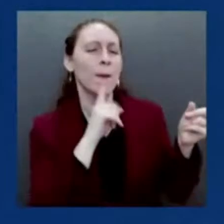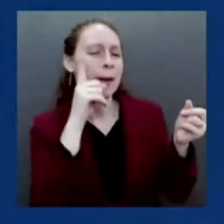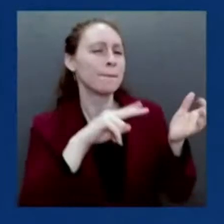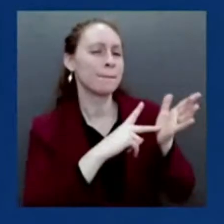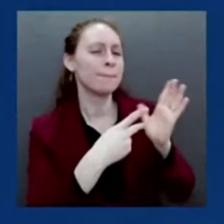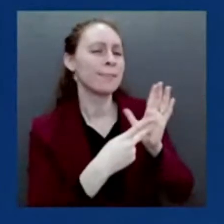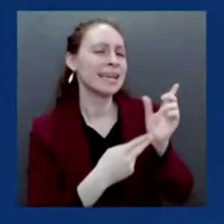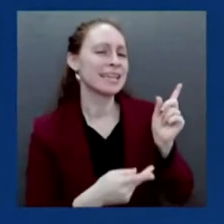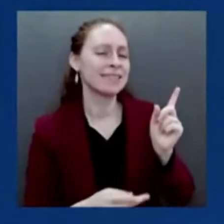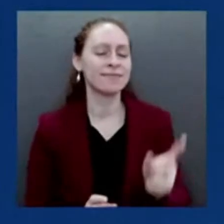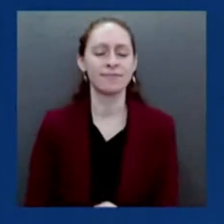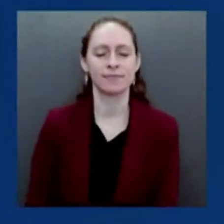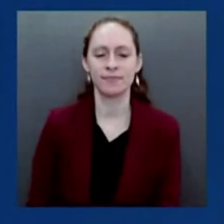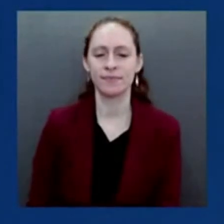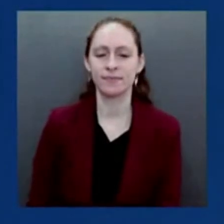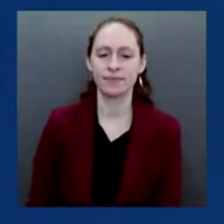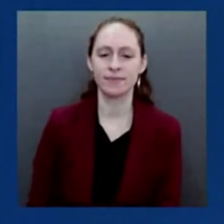THAT IS WHAT SHE WAS REFERRING TO.